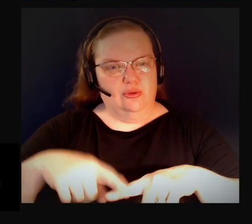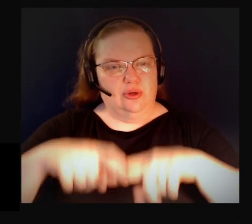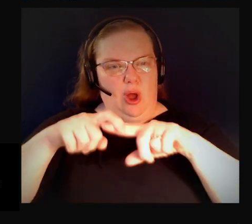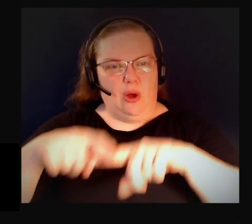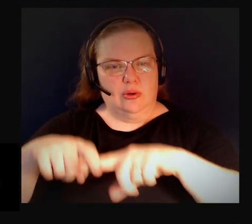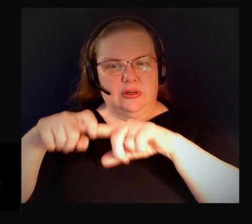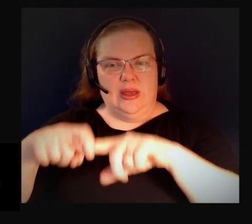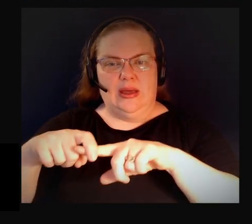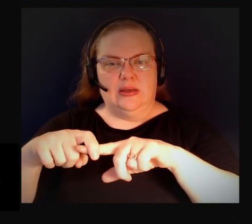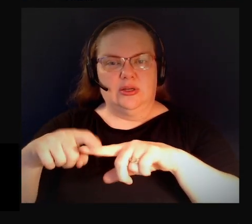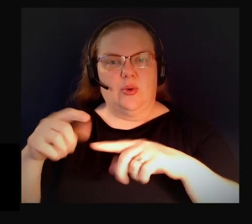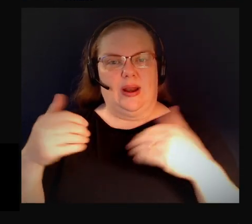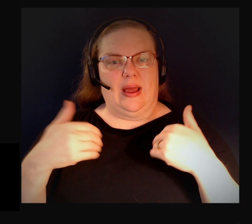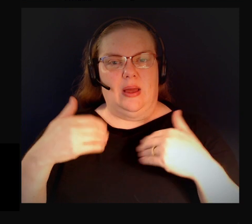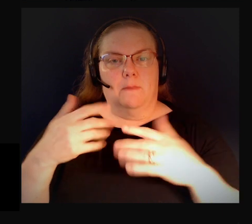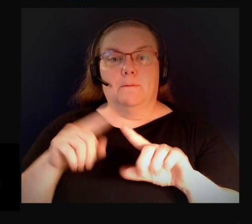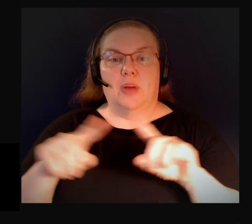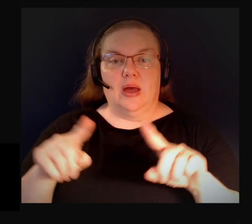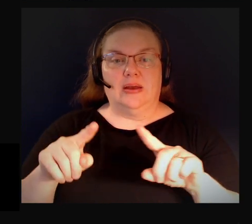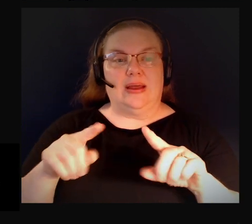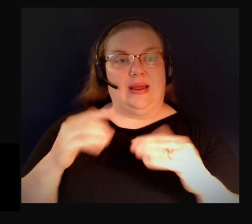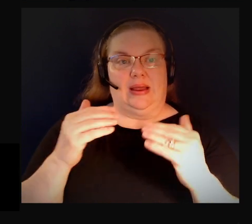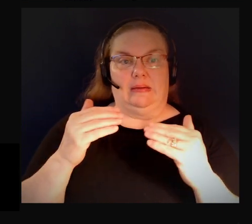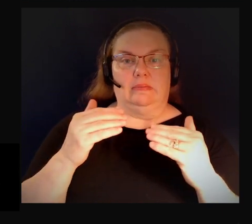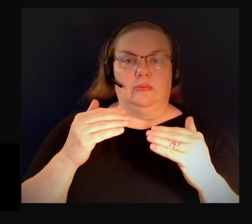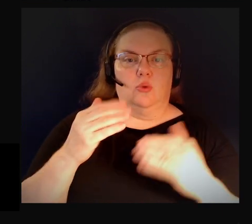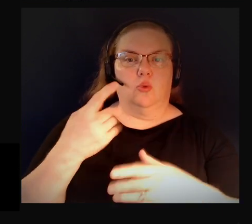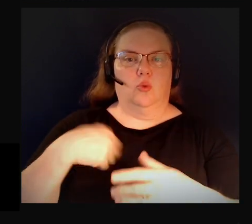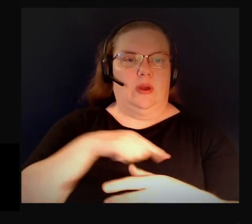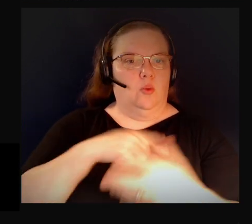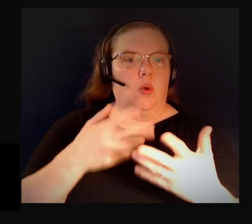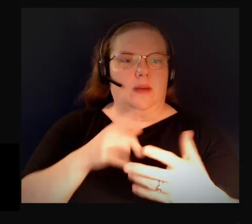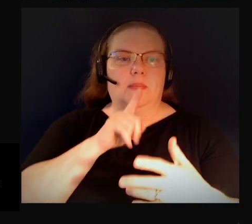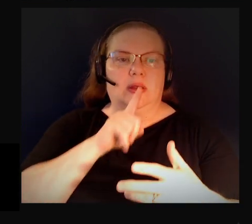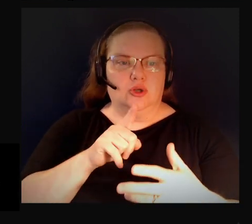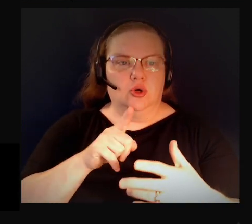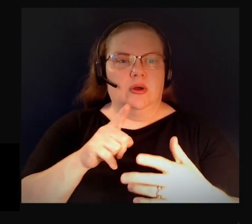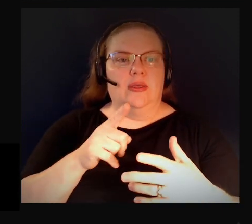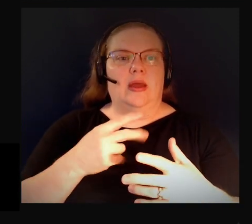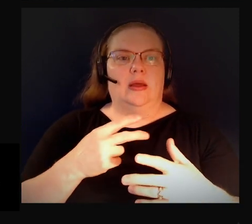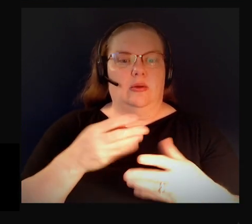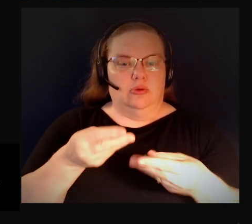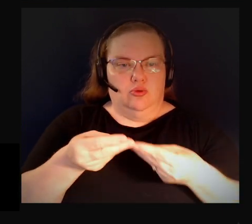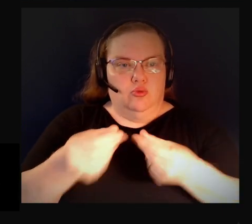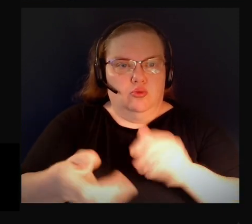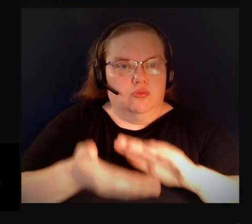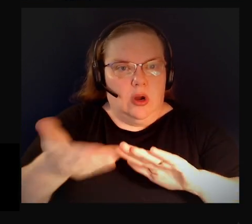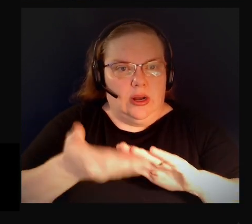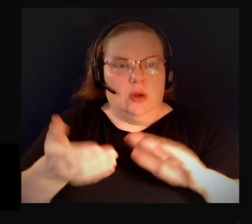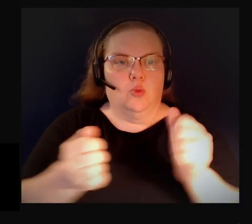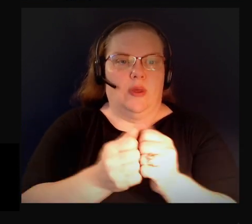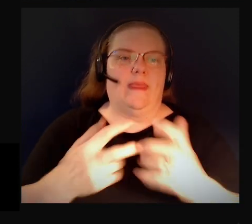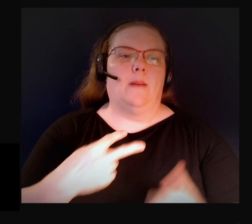and allows the main thread, which is usually the bottleneck, to run fully uninterrupted. This leads to the dramatic CPU performance gains